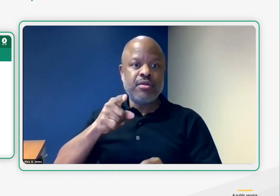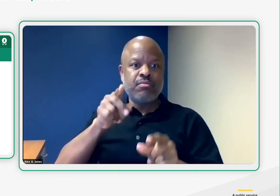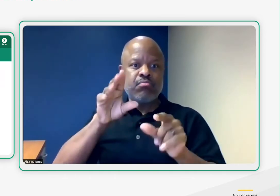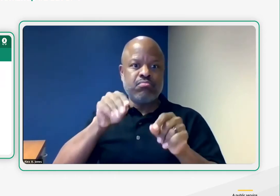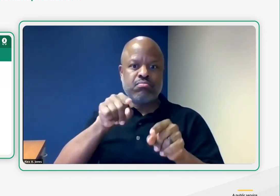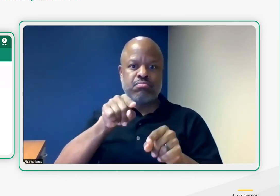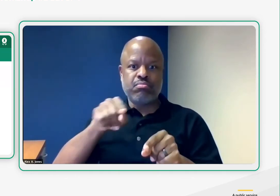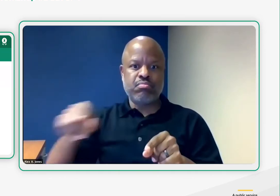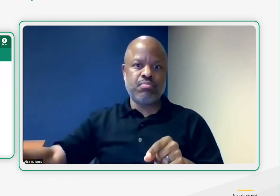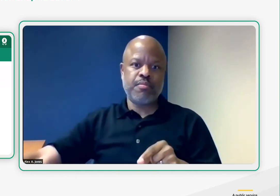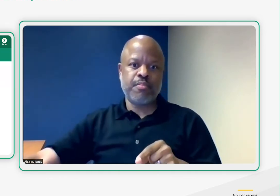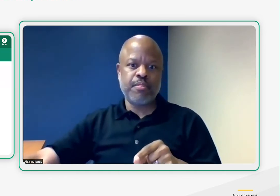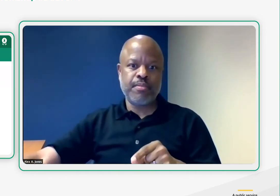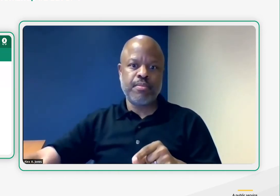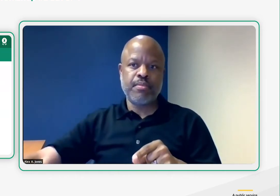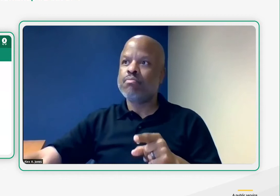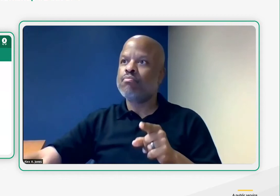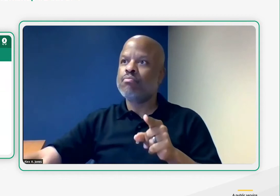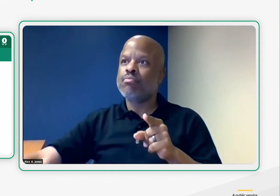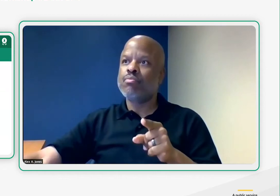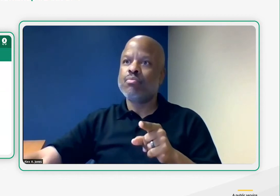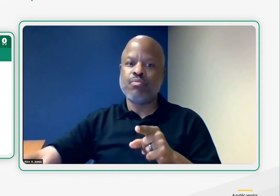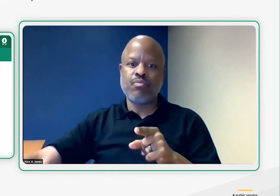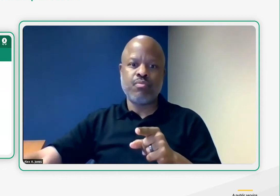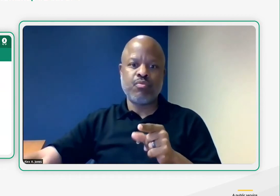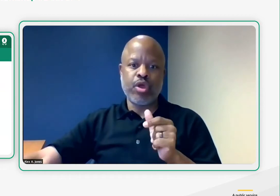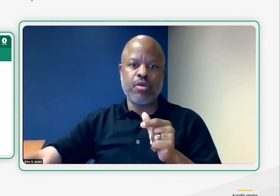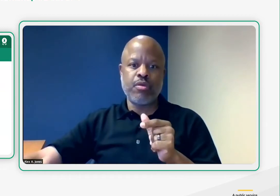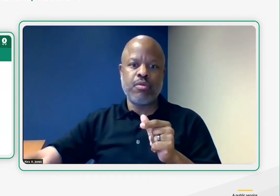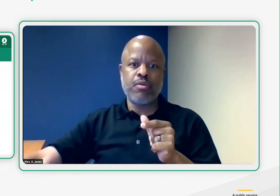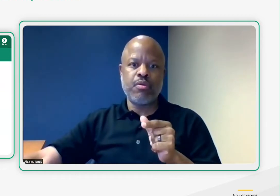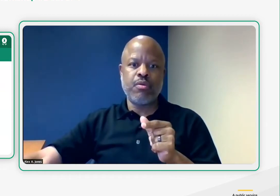kind of what the difference is here.